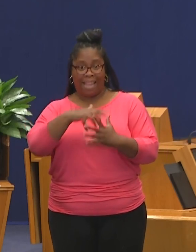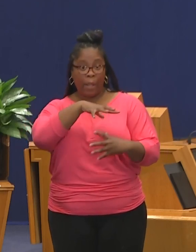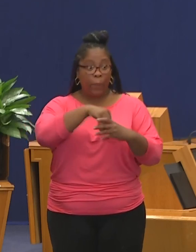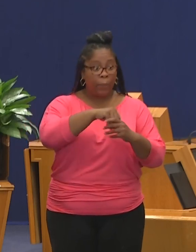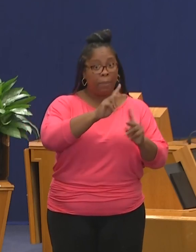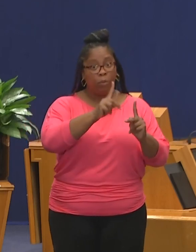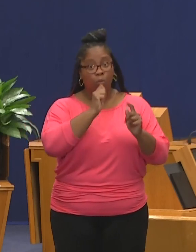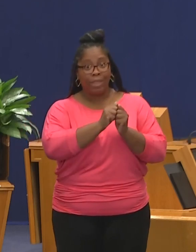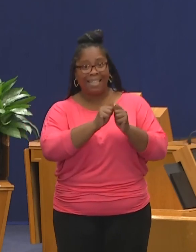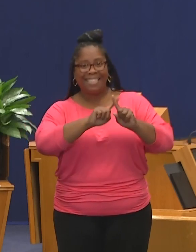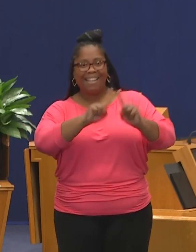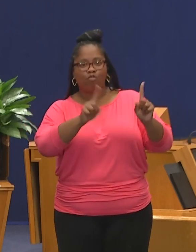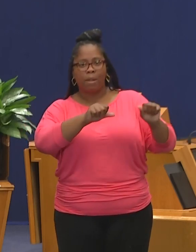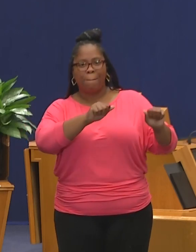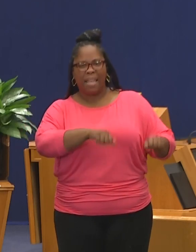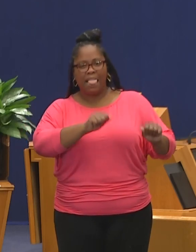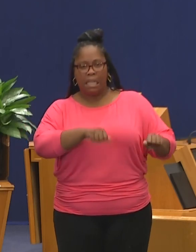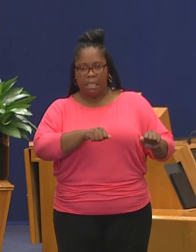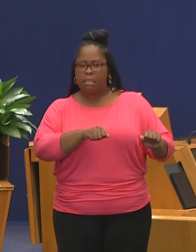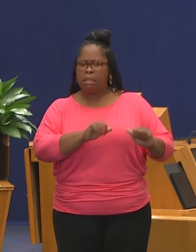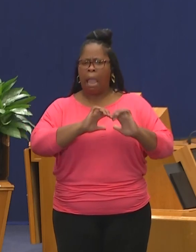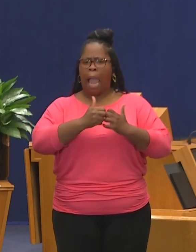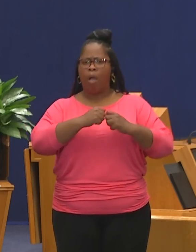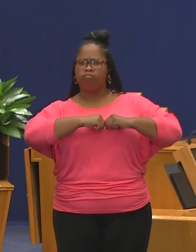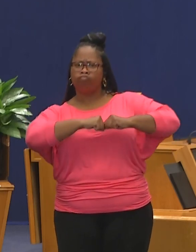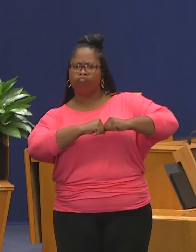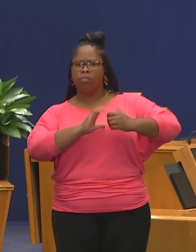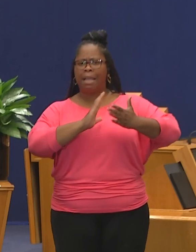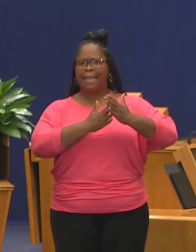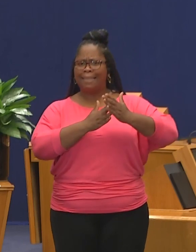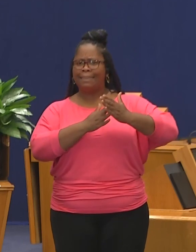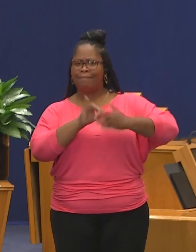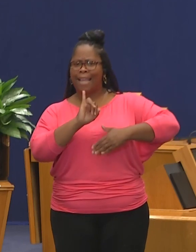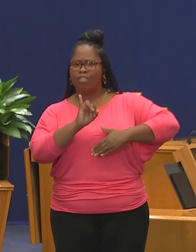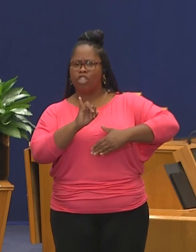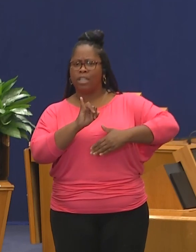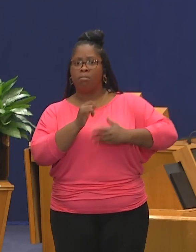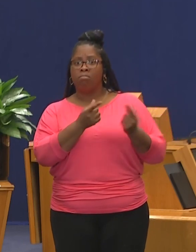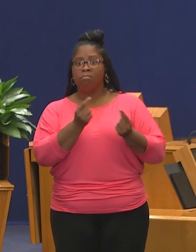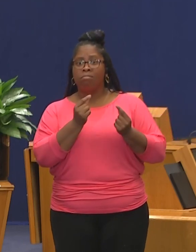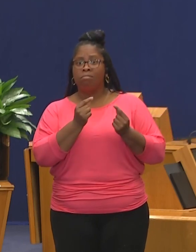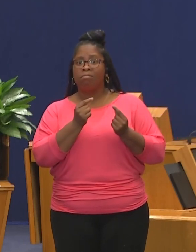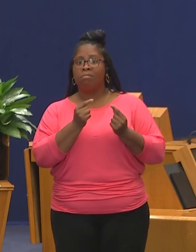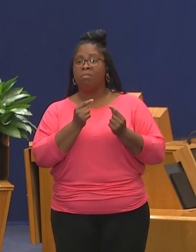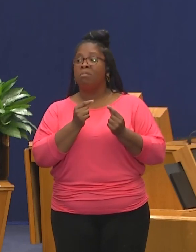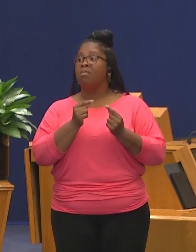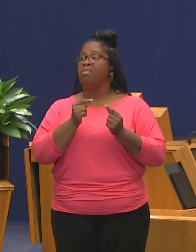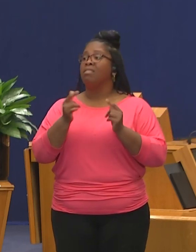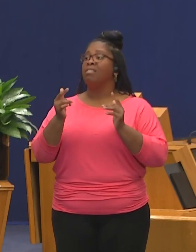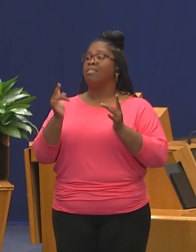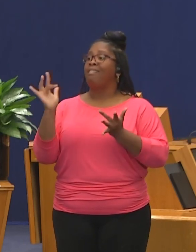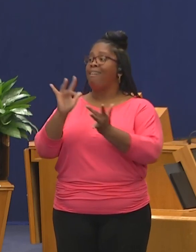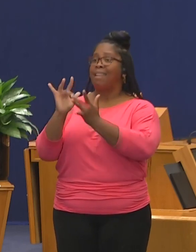PEOPLE WITH DIFFERING ABILITIES, THE BEST WAY TO KEEP FROM GETTING INFECTED IS TO REDUCE